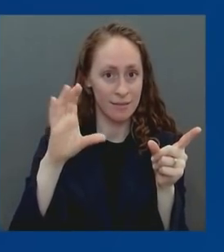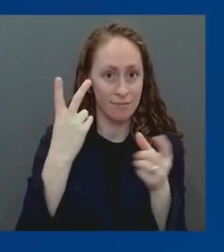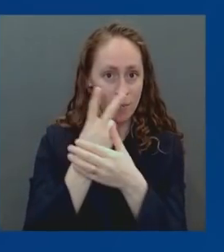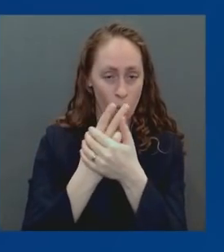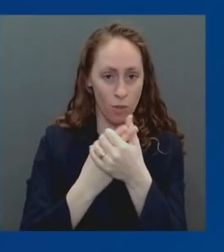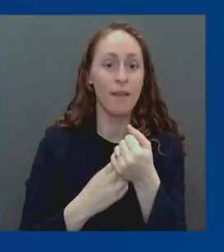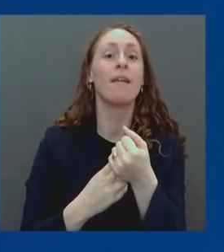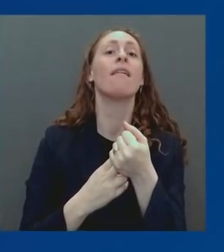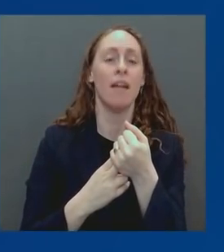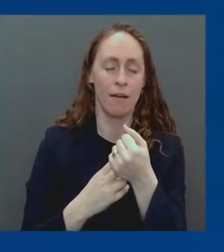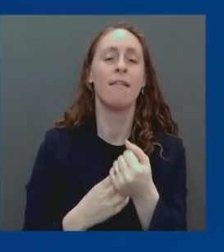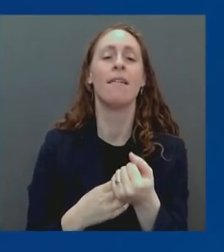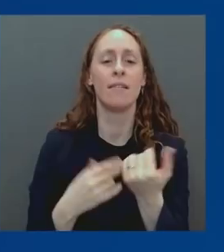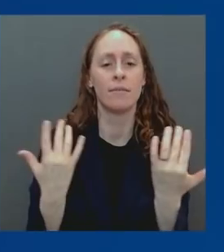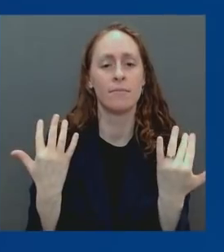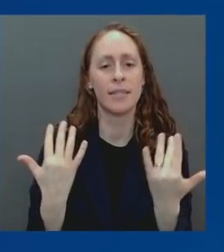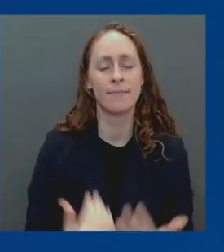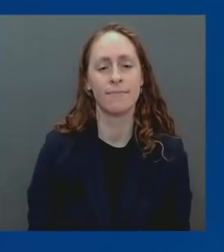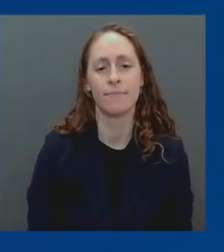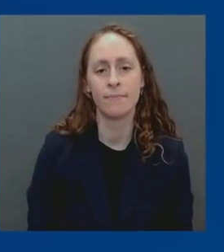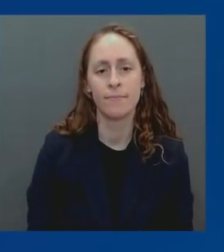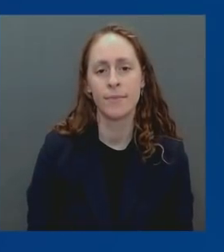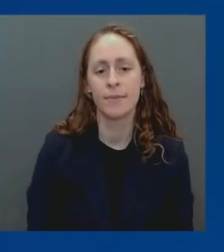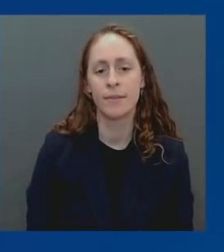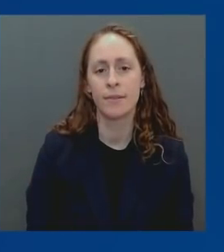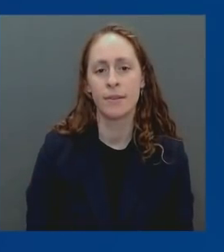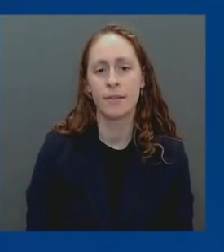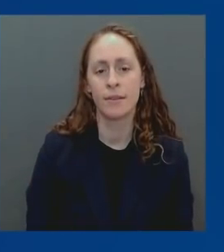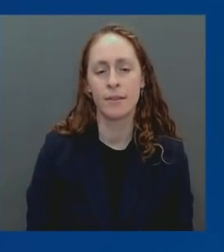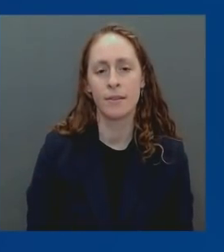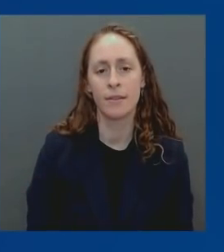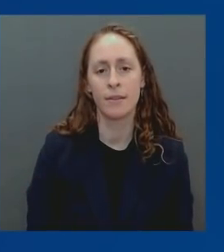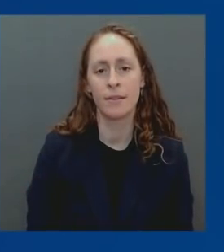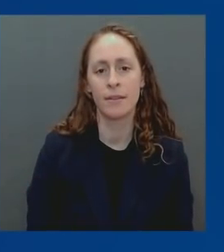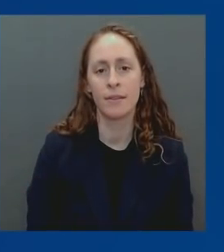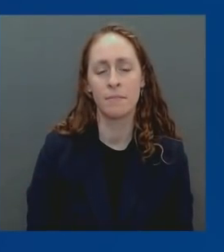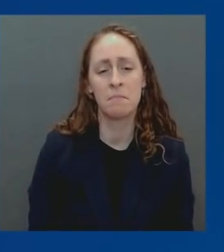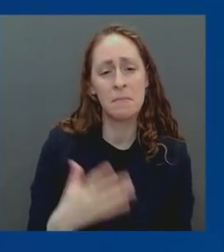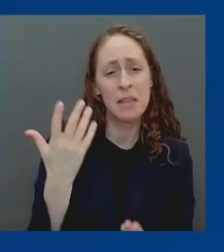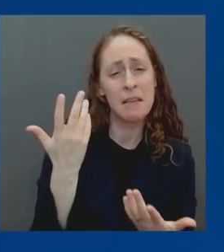a matter of several days to a week or so, based on the 5-